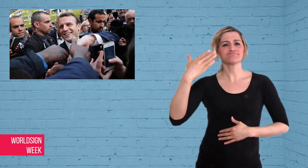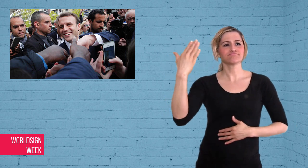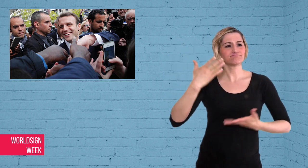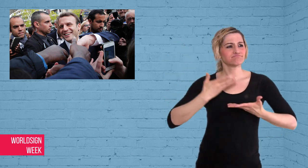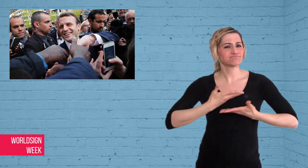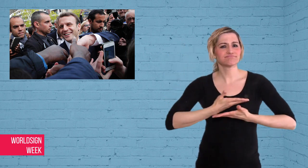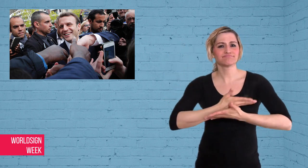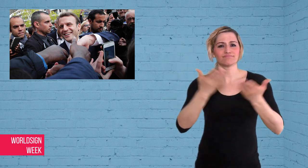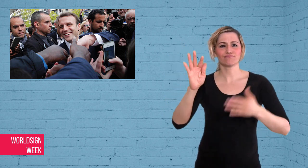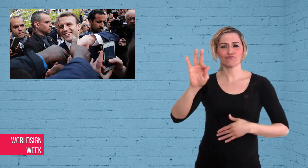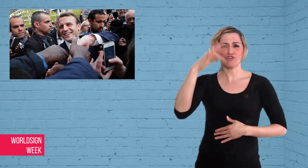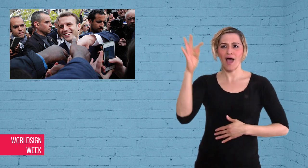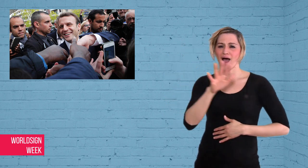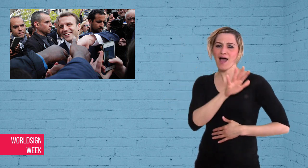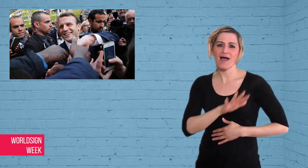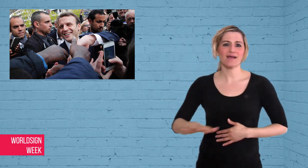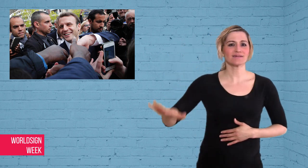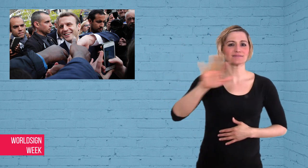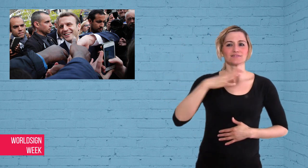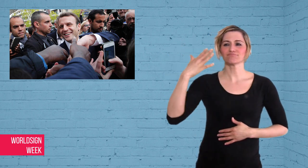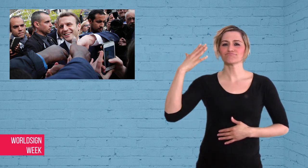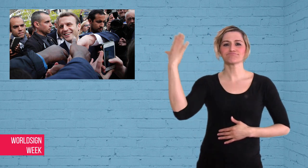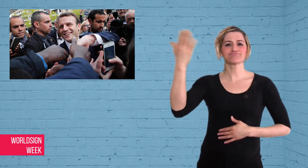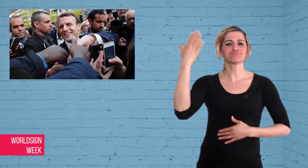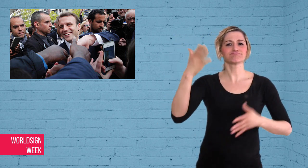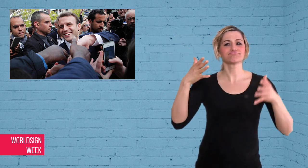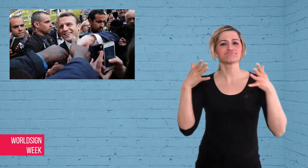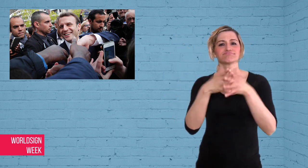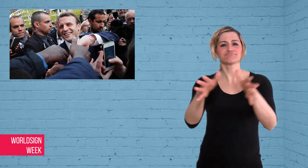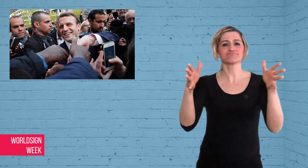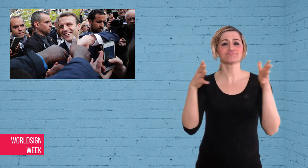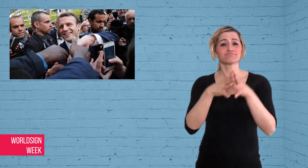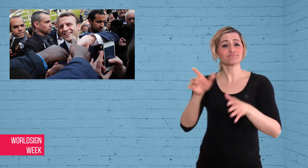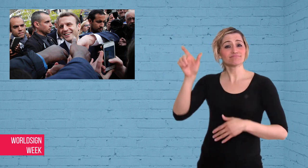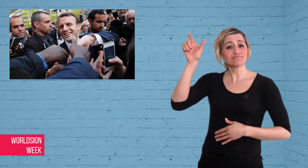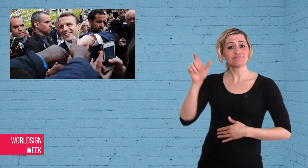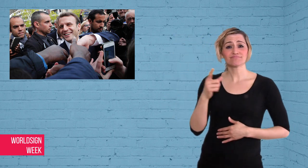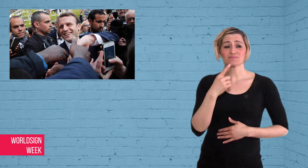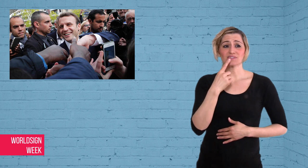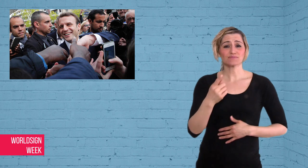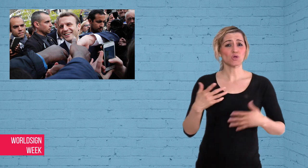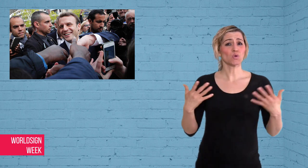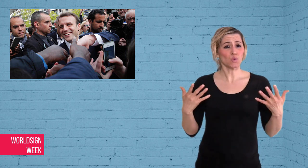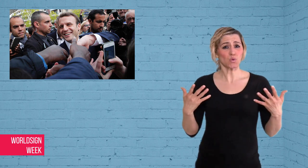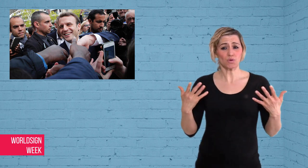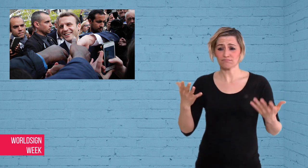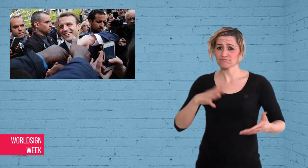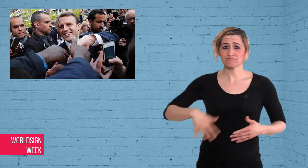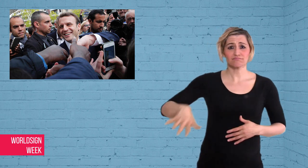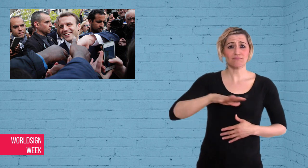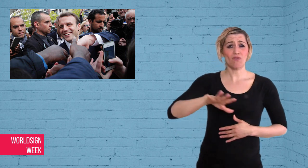to rebuild European unity and vowed, “I